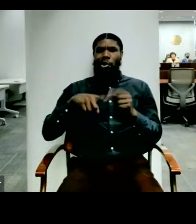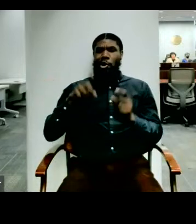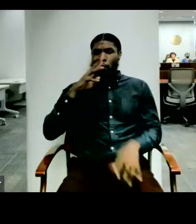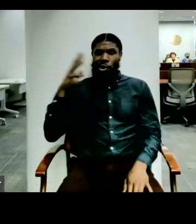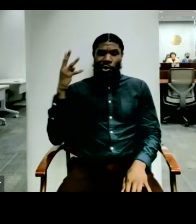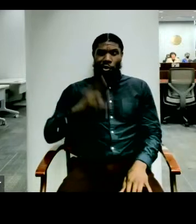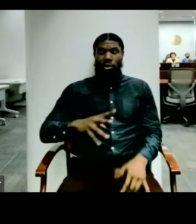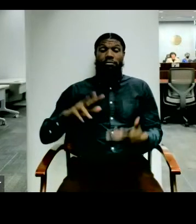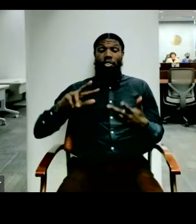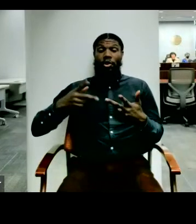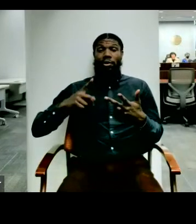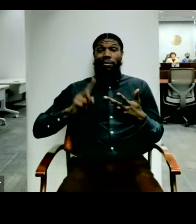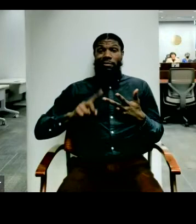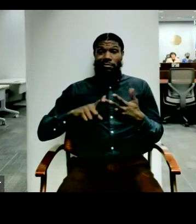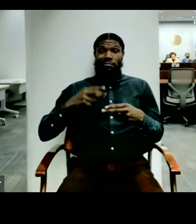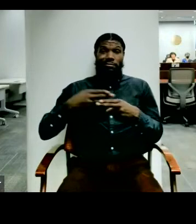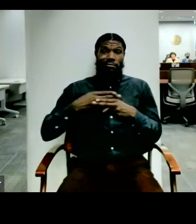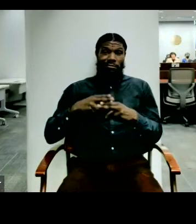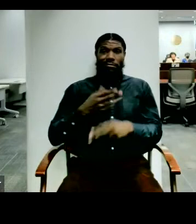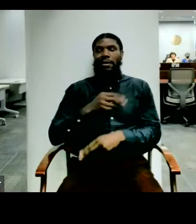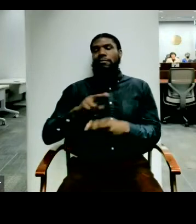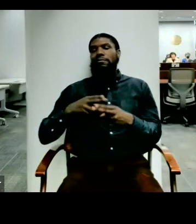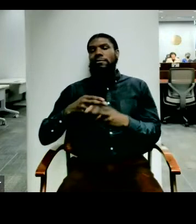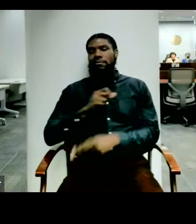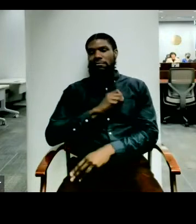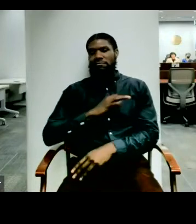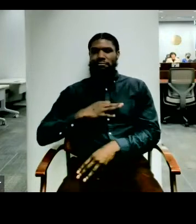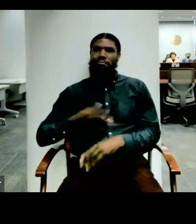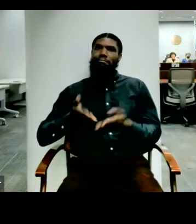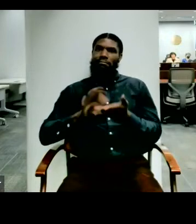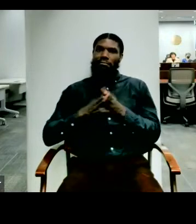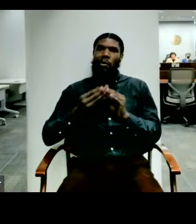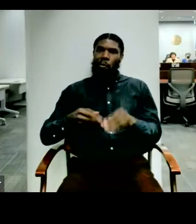Third, the temp in temp staffing is more and more become aggregator misnomer,